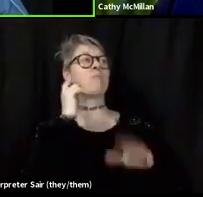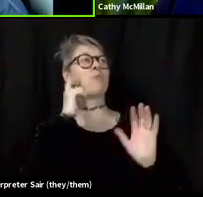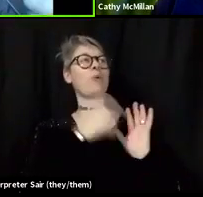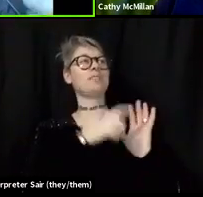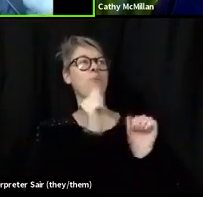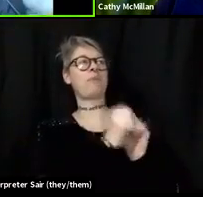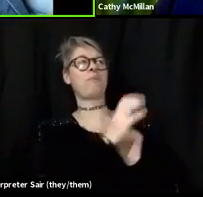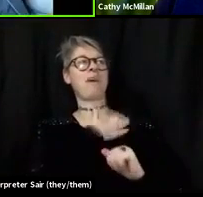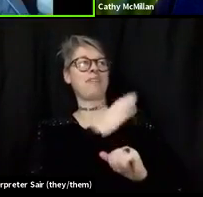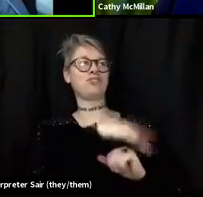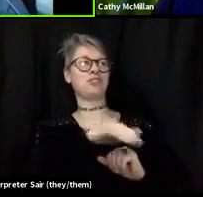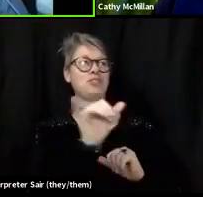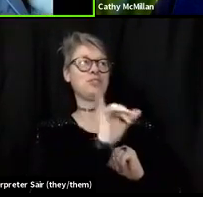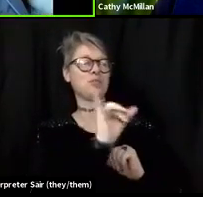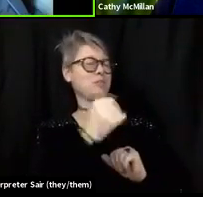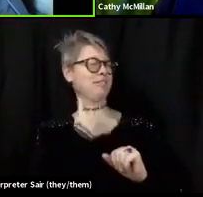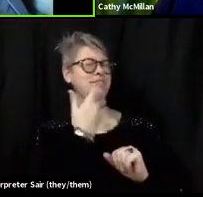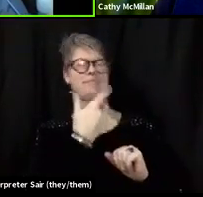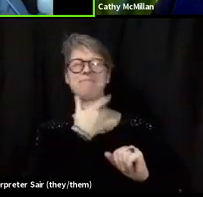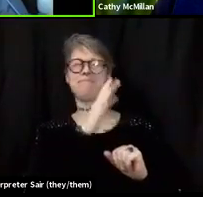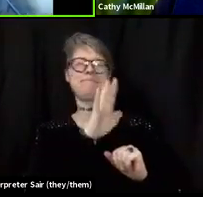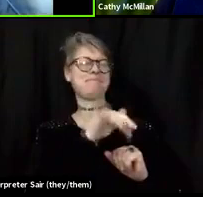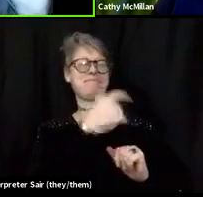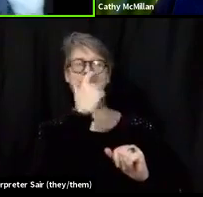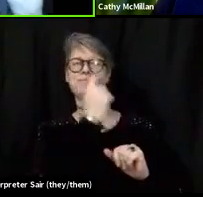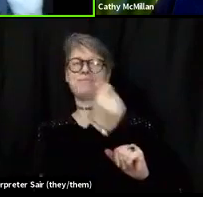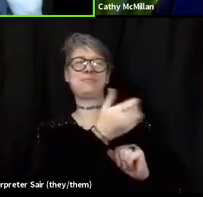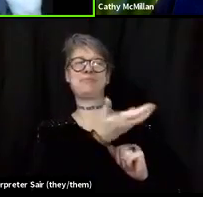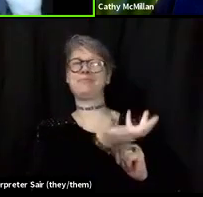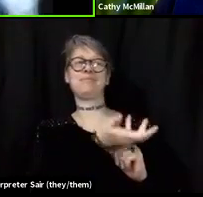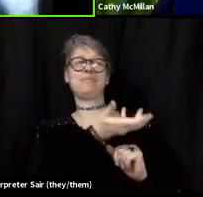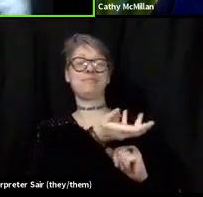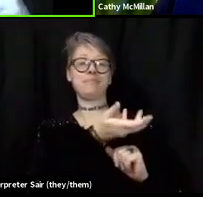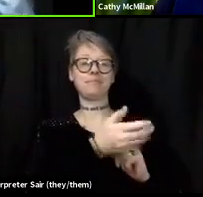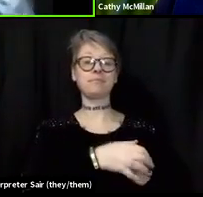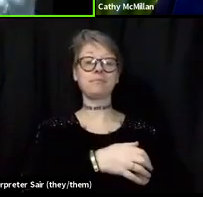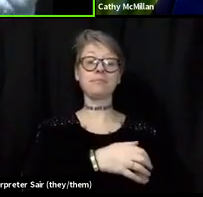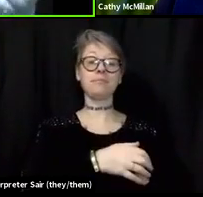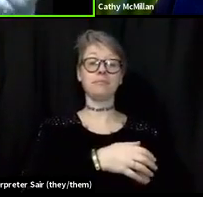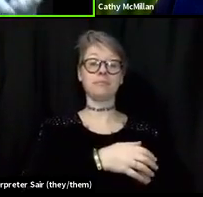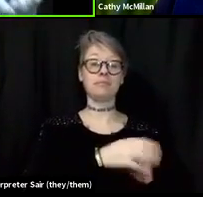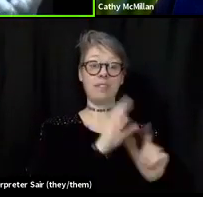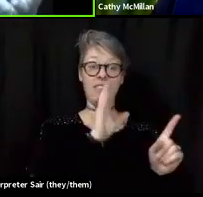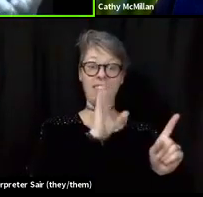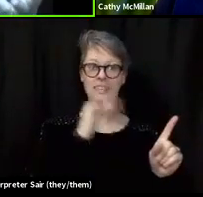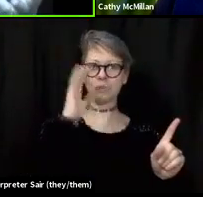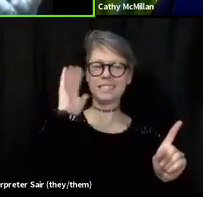that's how that's happening with how that's happening with my kids and stuff like that. which I which I find really really into. esting